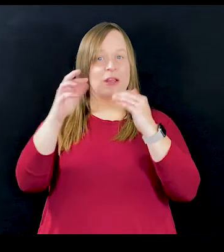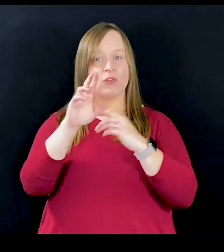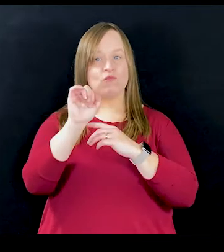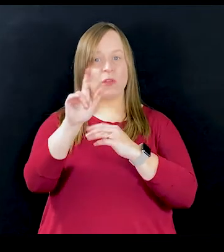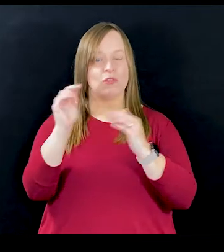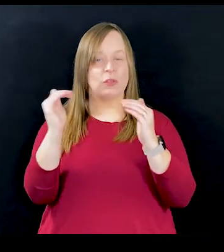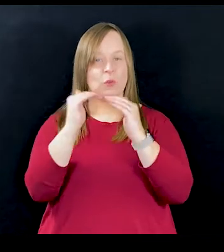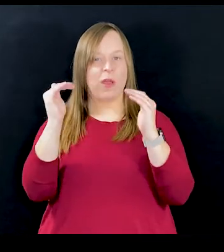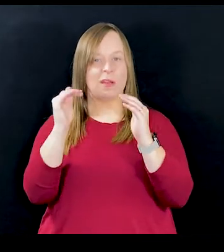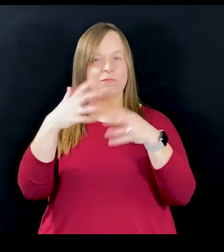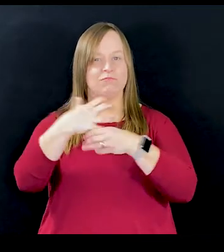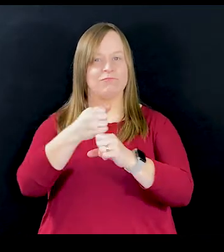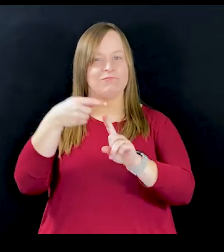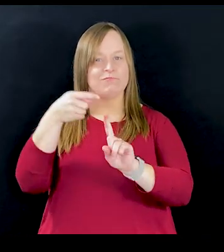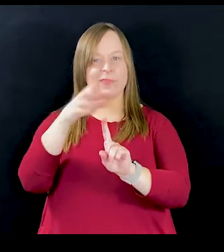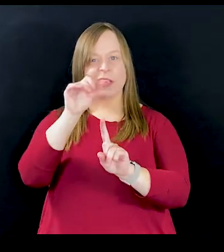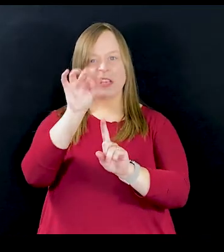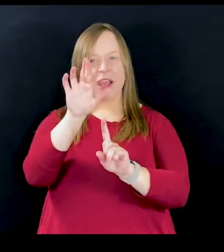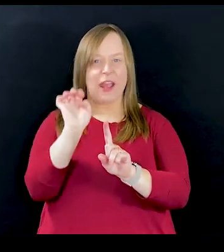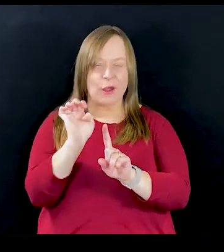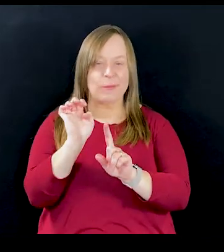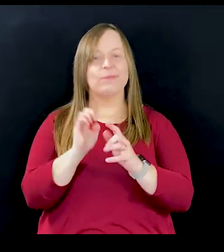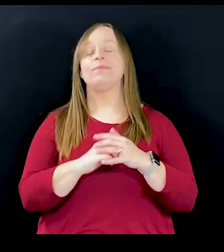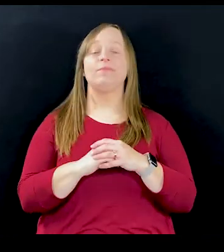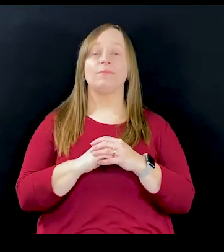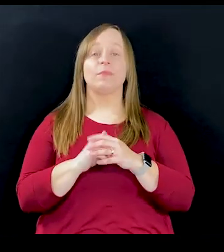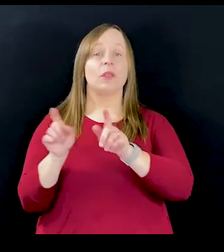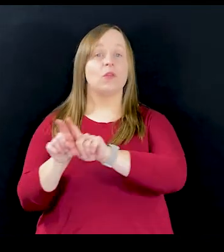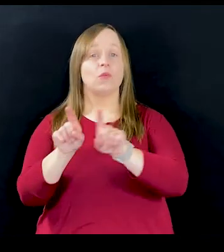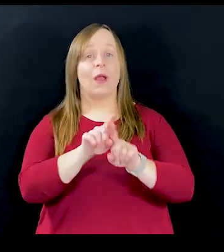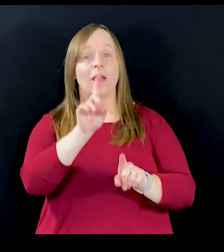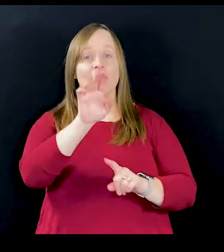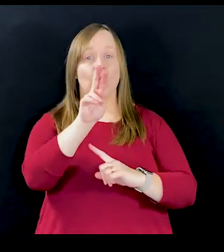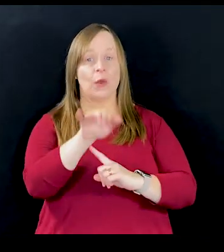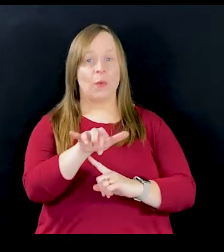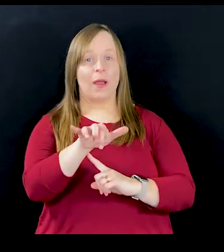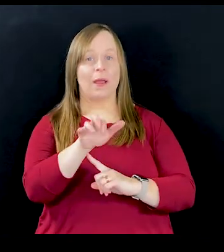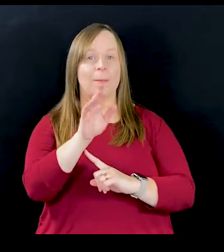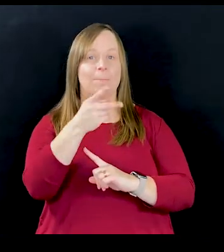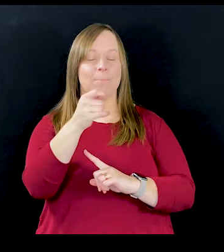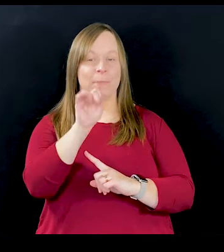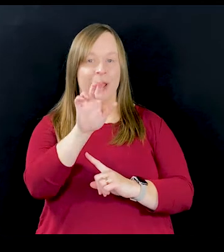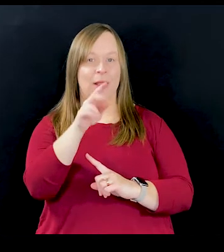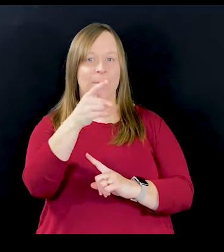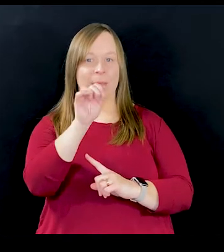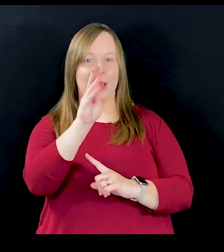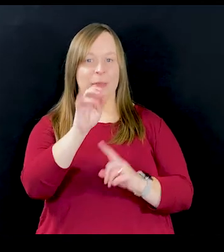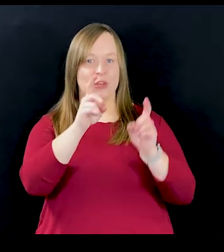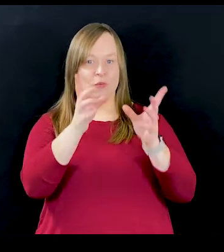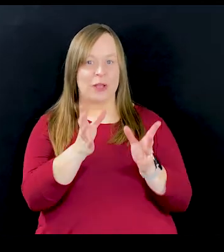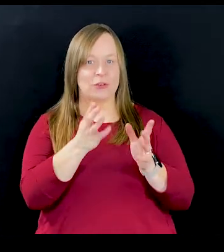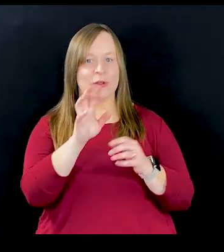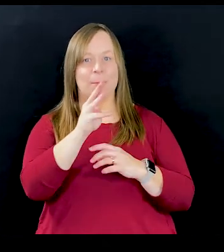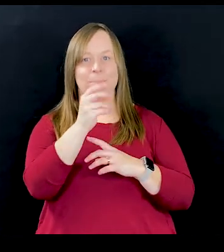racial equality, otherwise, known as C.A.R.E. As well as DRNY's PAIR and PAIMI Director, Marc